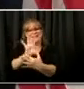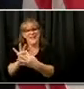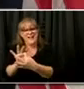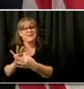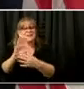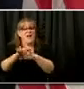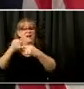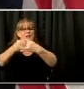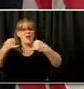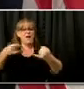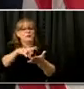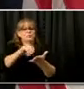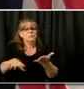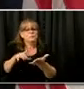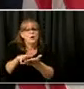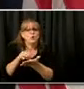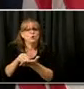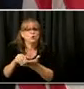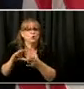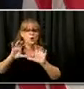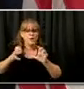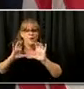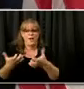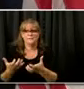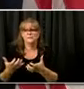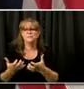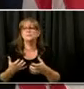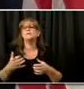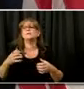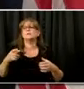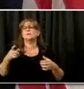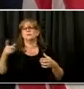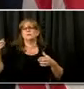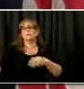platform and our work to provide more flexibility for parents engaged in learning pods